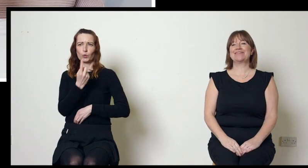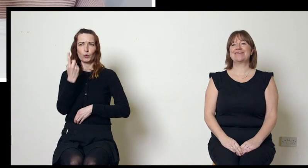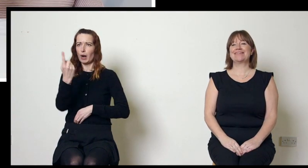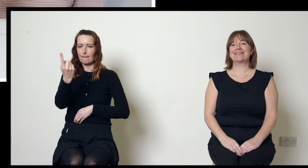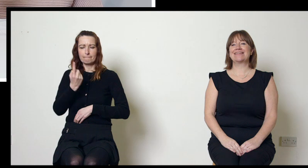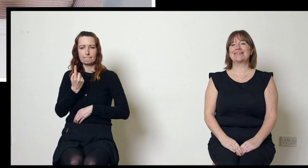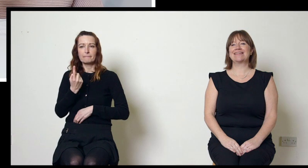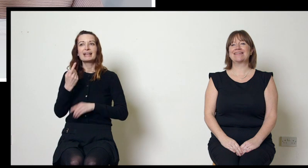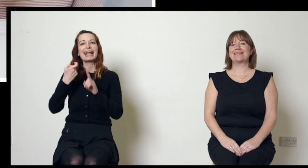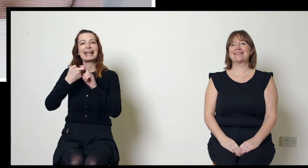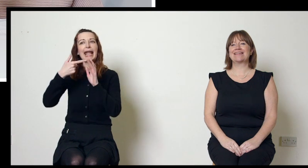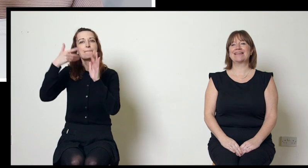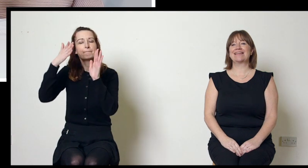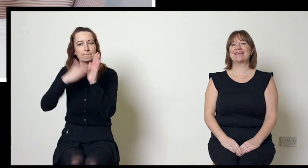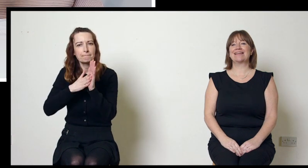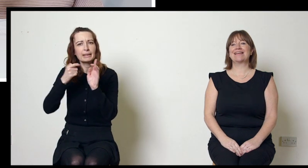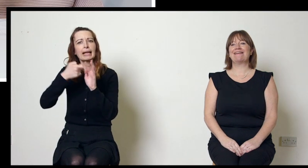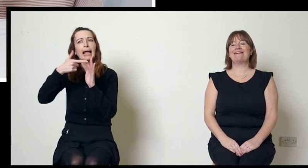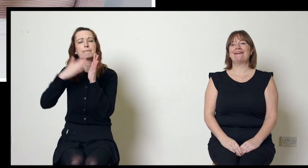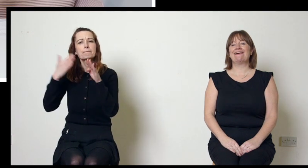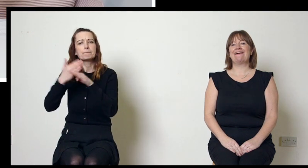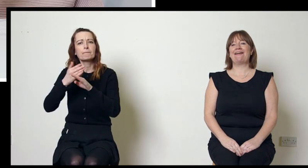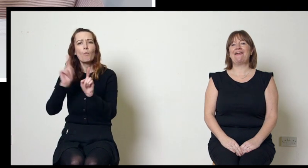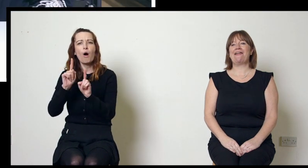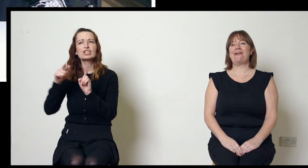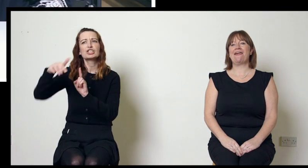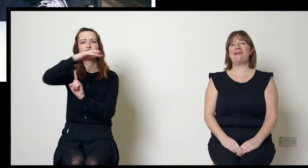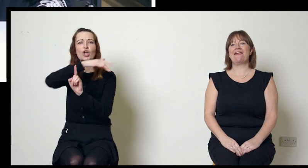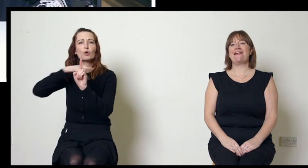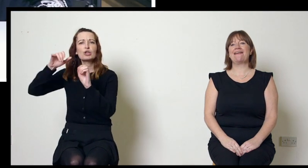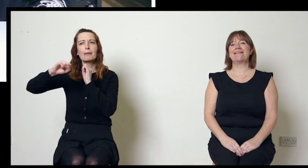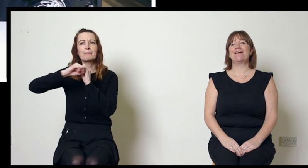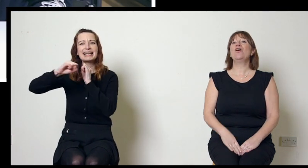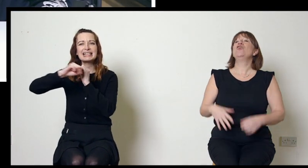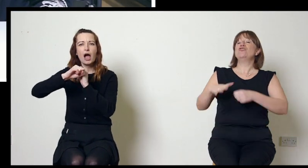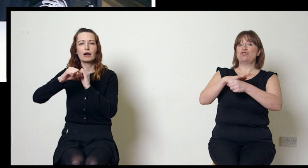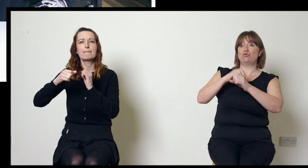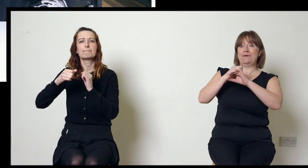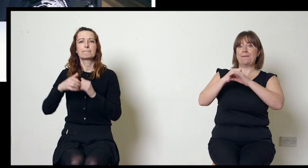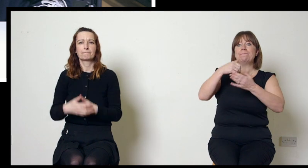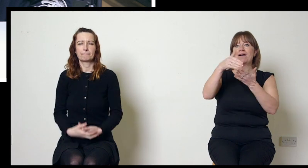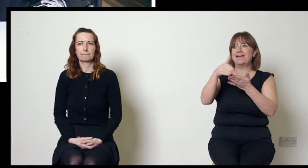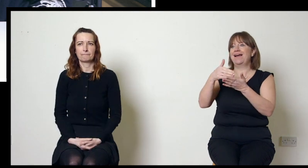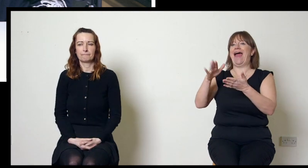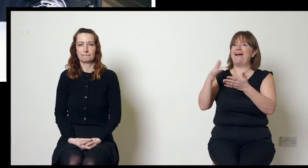Kim isn't here and she and she's doing… she does our social media, is that right? Social media, marketing and everything else that we need her to do. Brilliant.